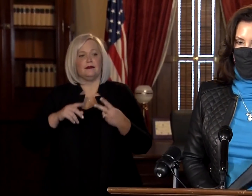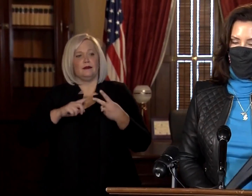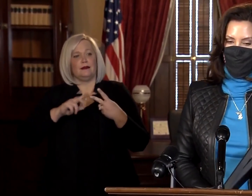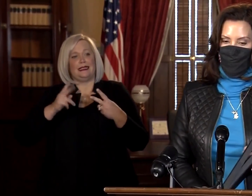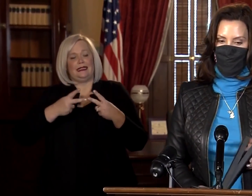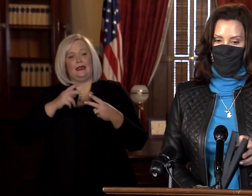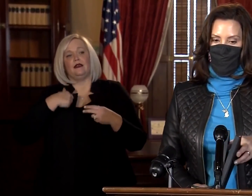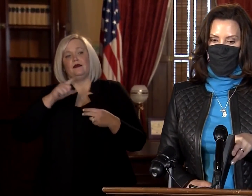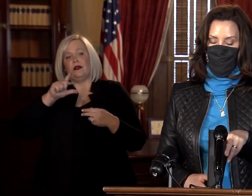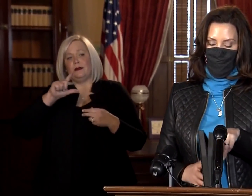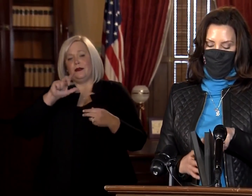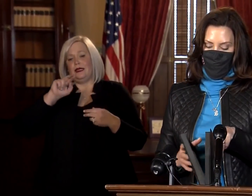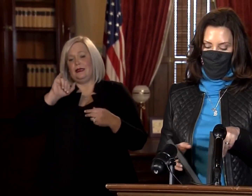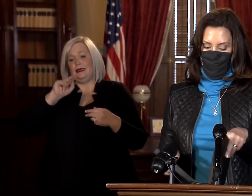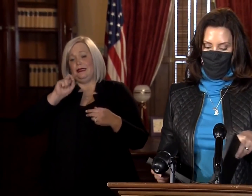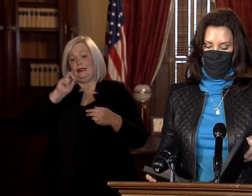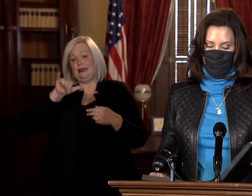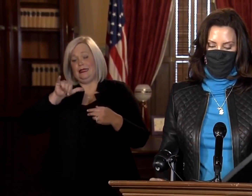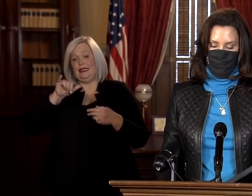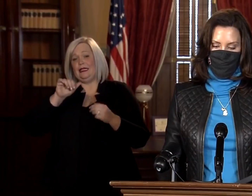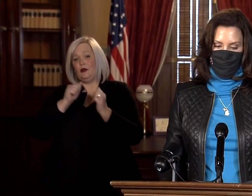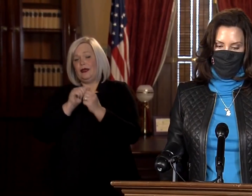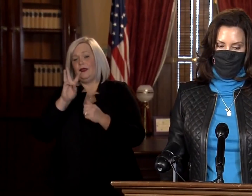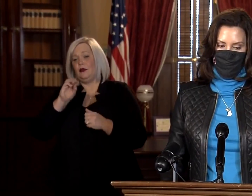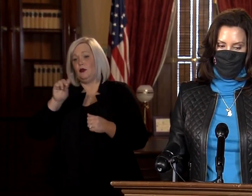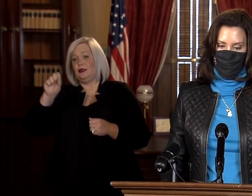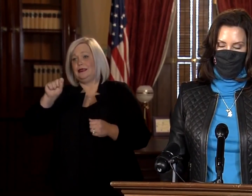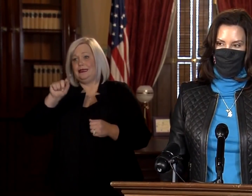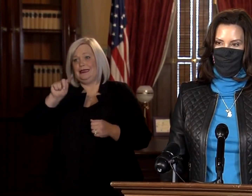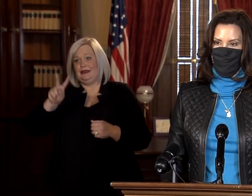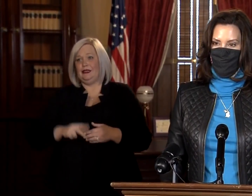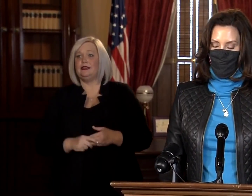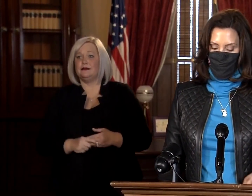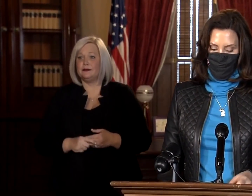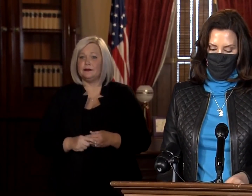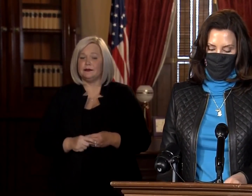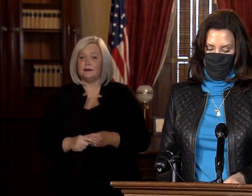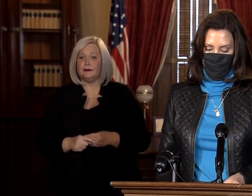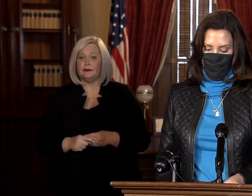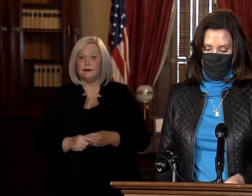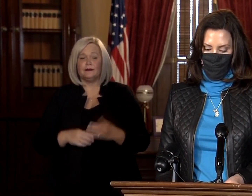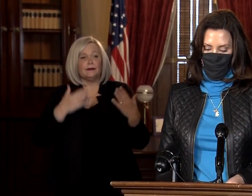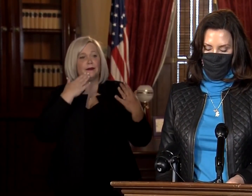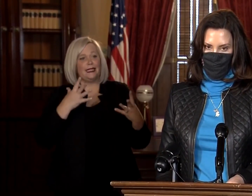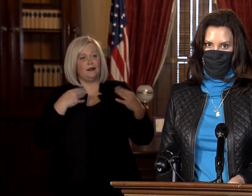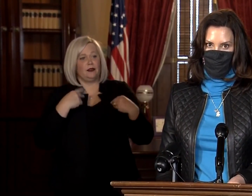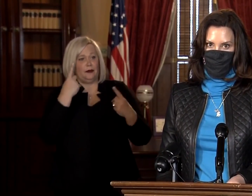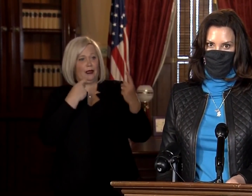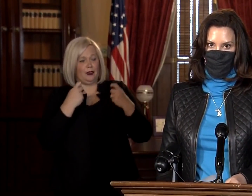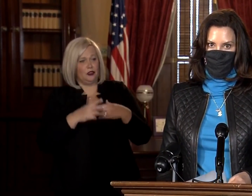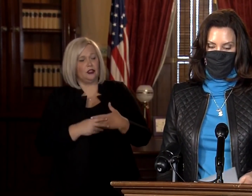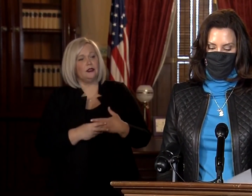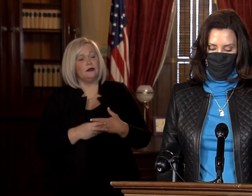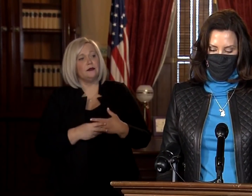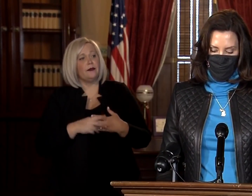facilities. >> OK, the next question will OK, the next question will come from Lindsey with wood TV.